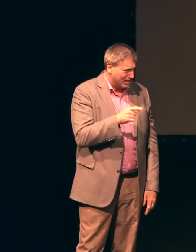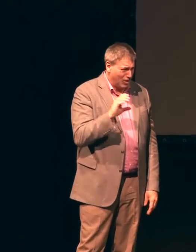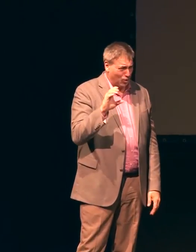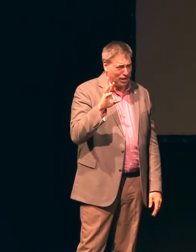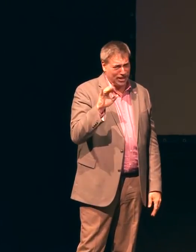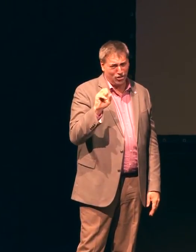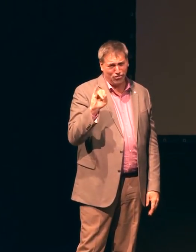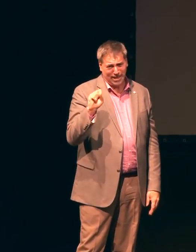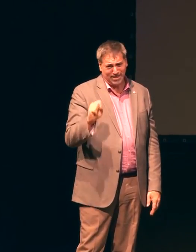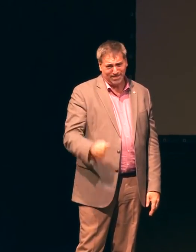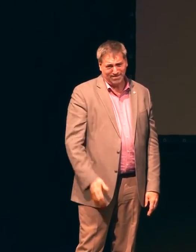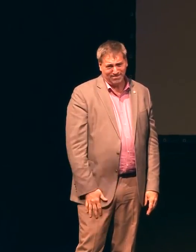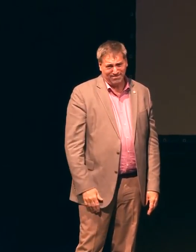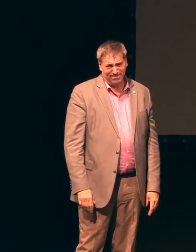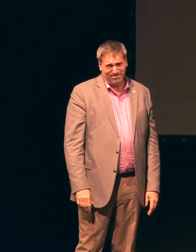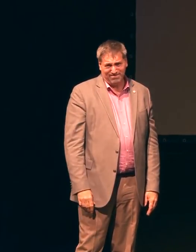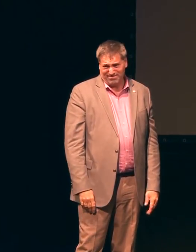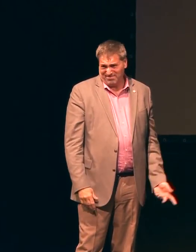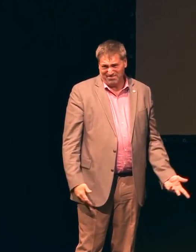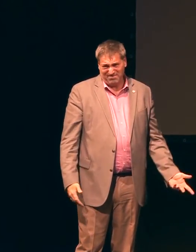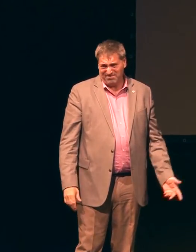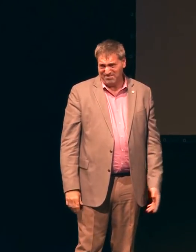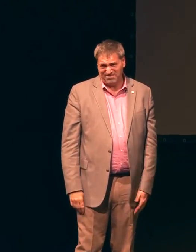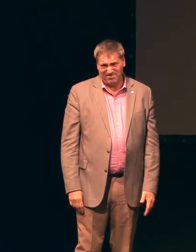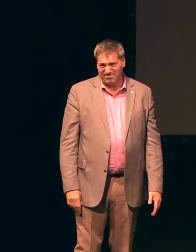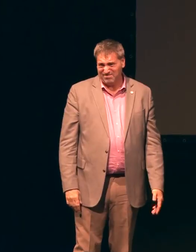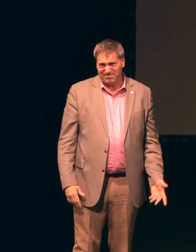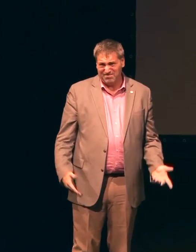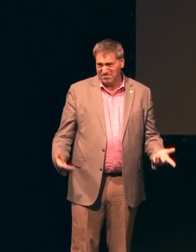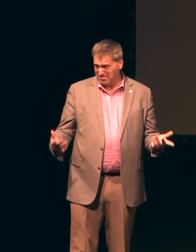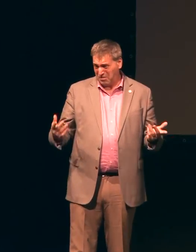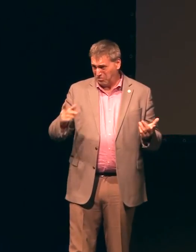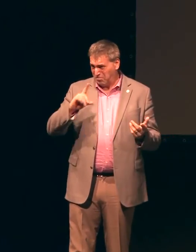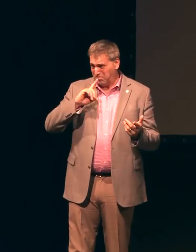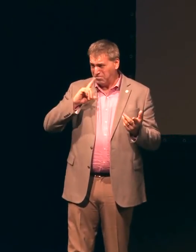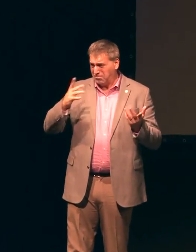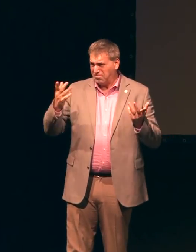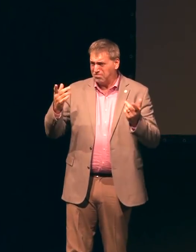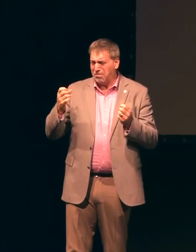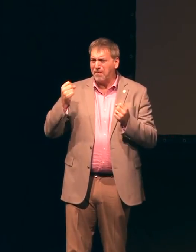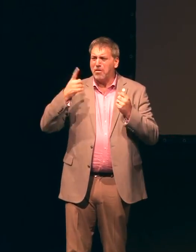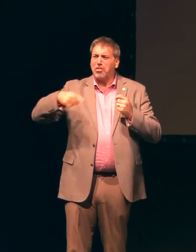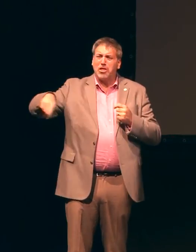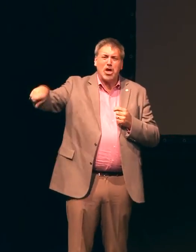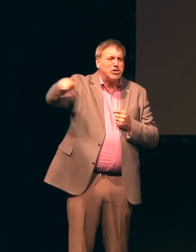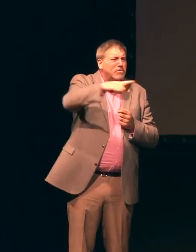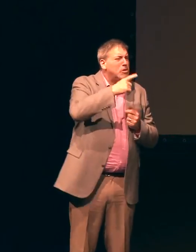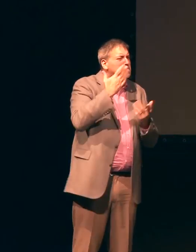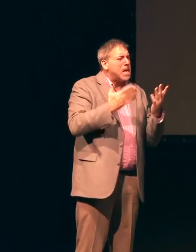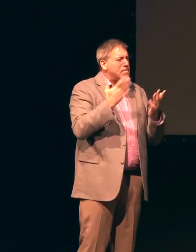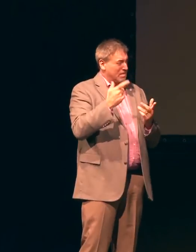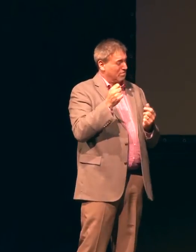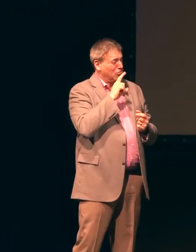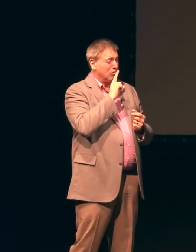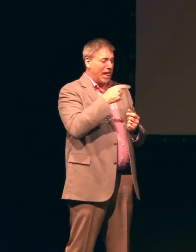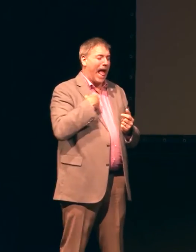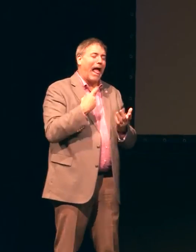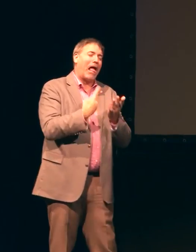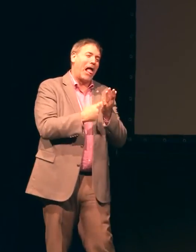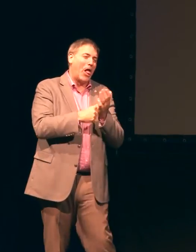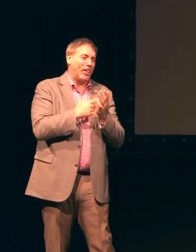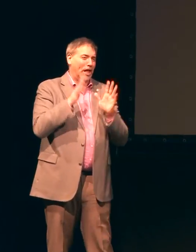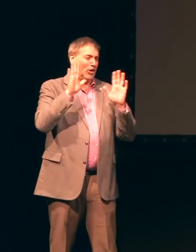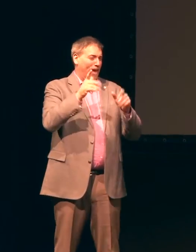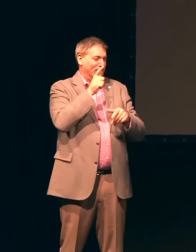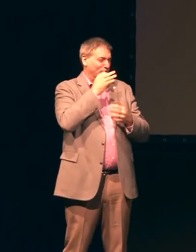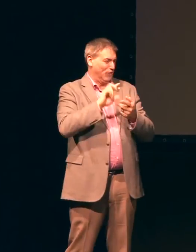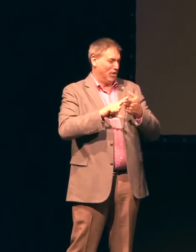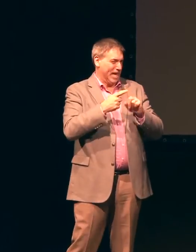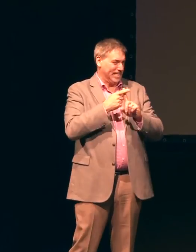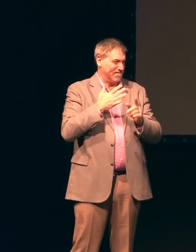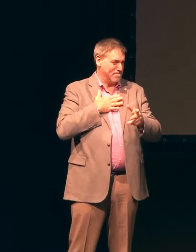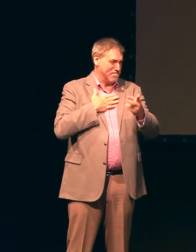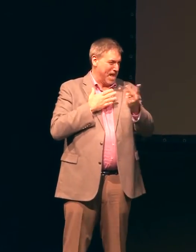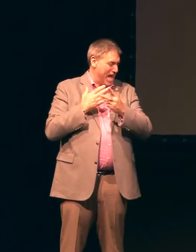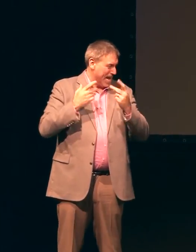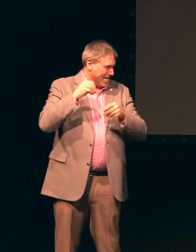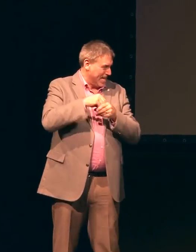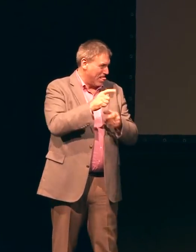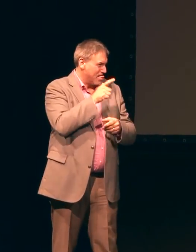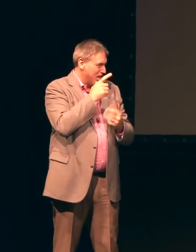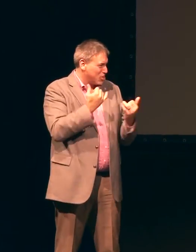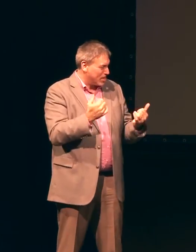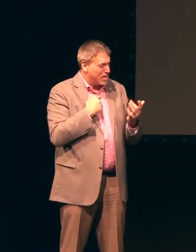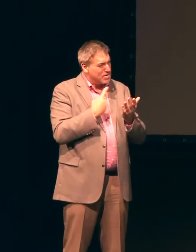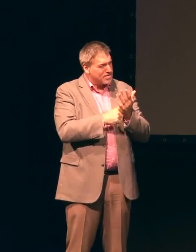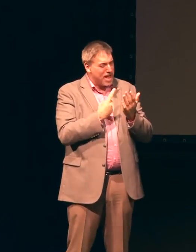Deaf community is going to be gone. Really, we're in a crisis. Those of you, I talked